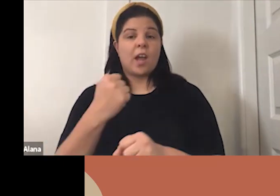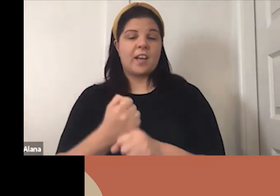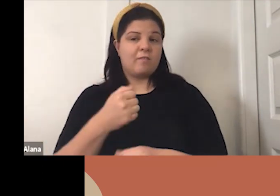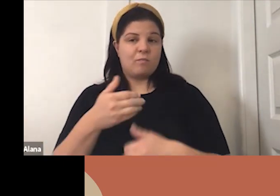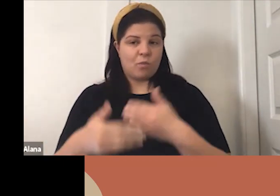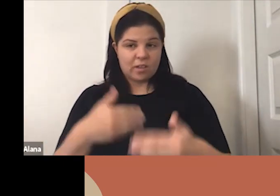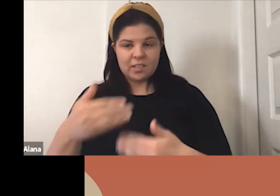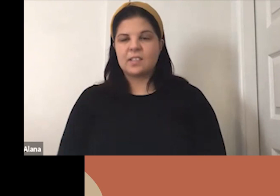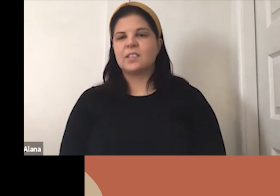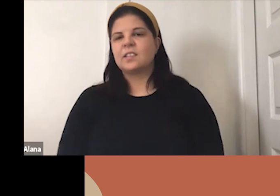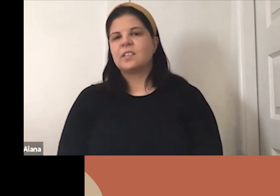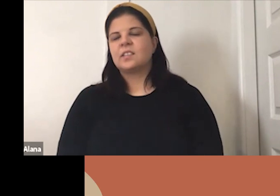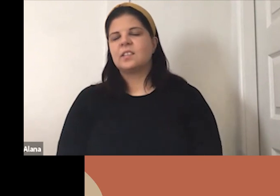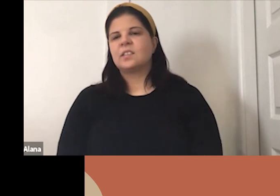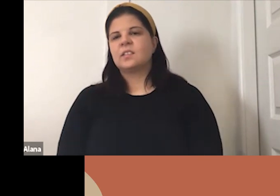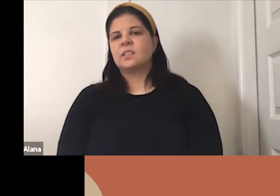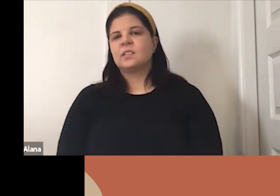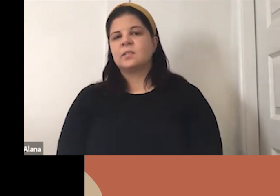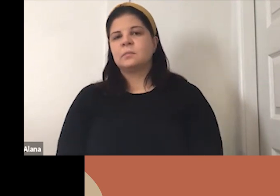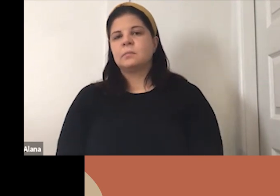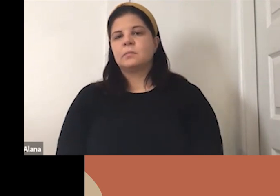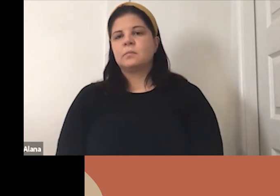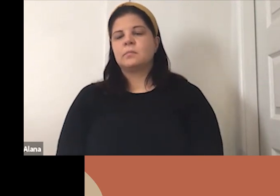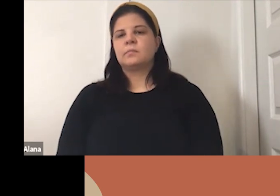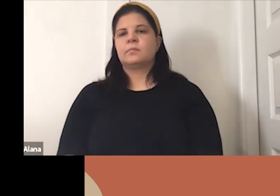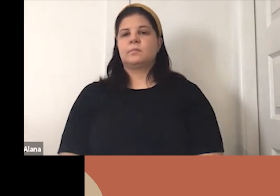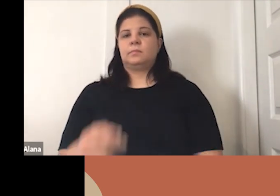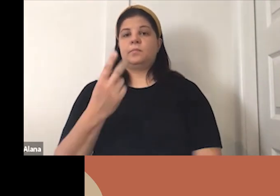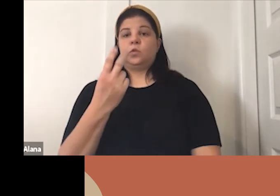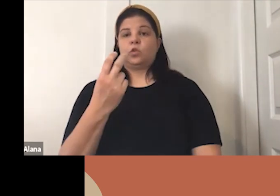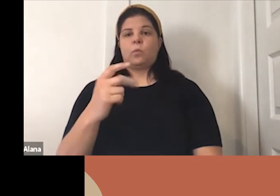And this shows two more images.